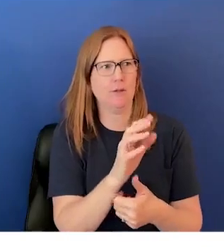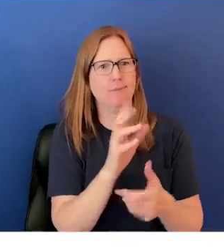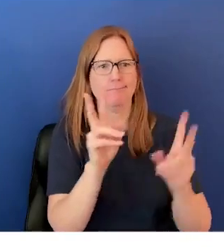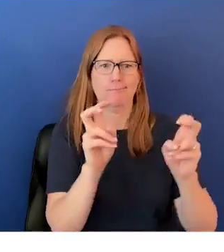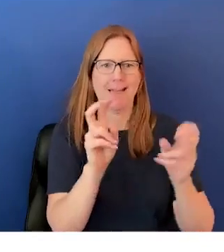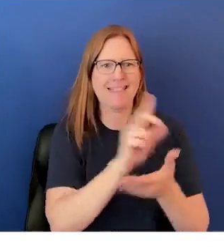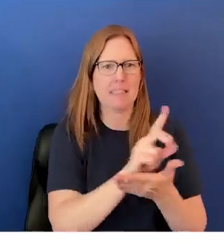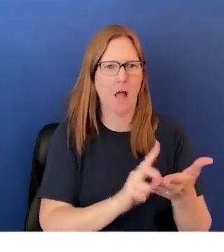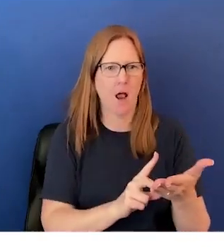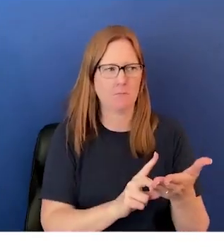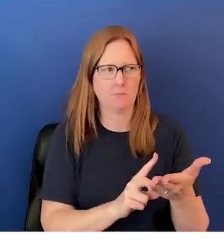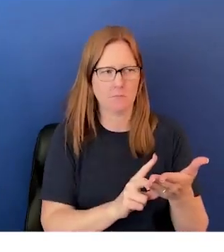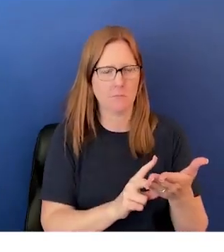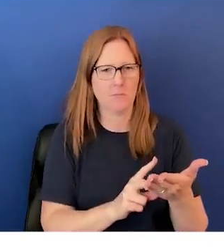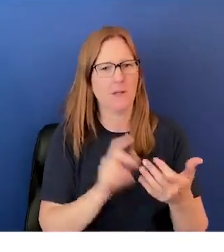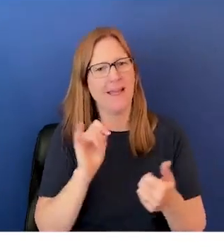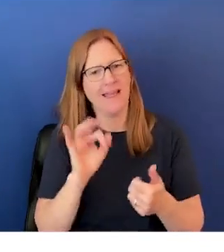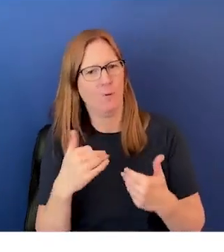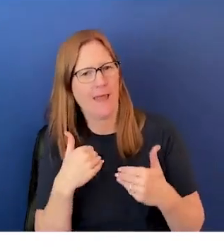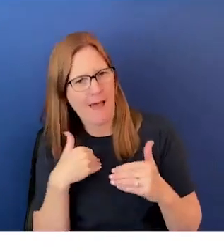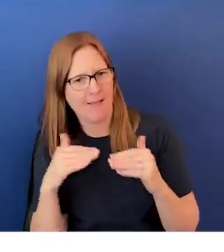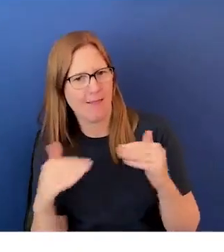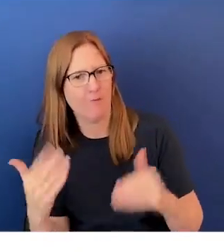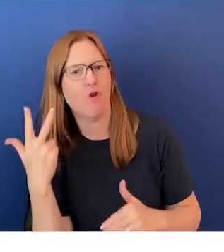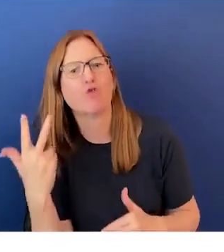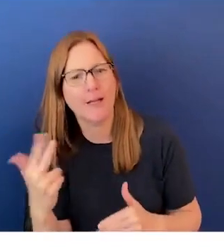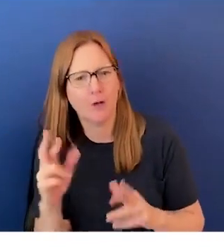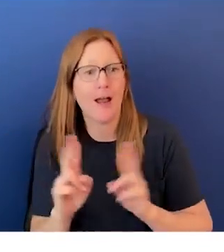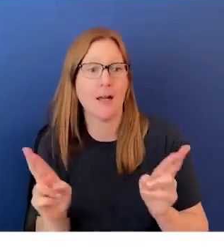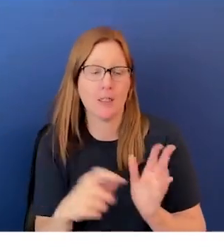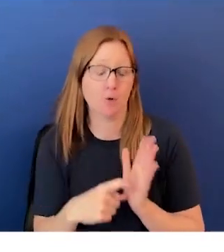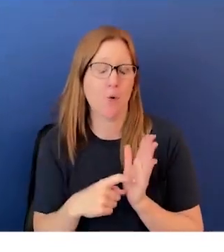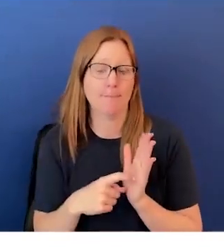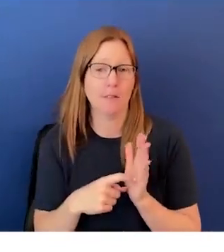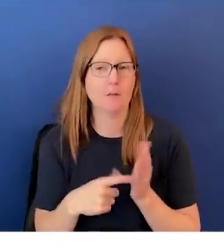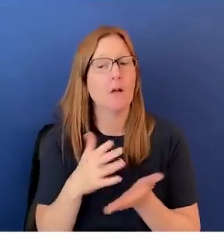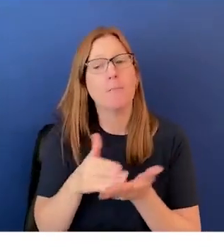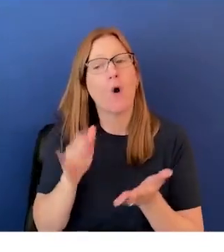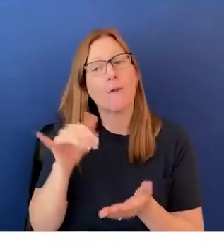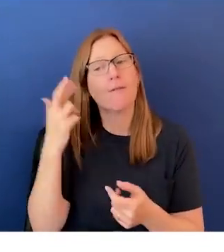when we have a level readiness of three requirement? Part of that is because we like to be able to allow